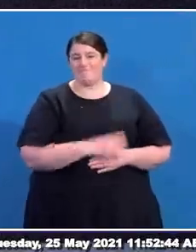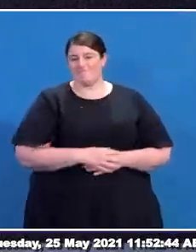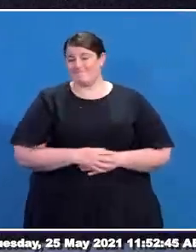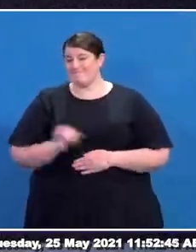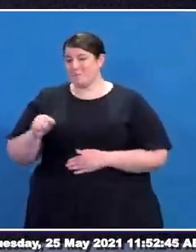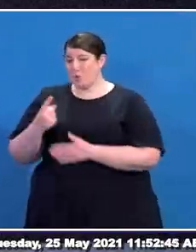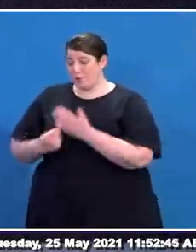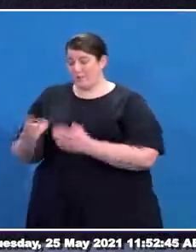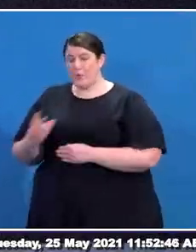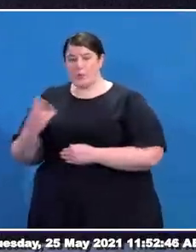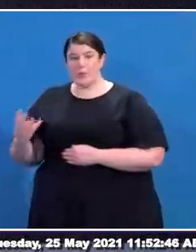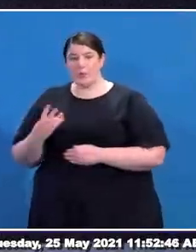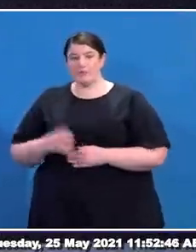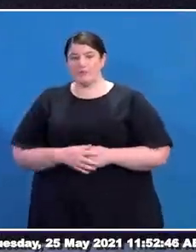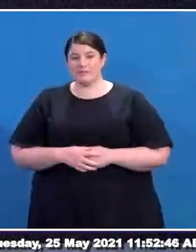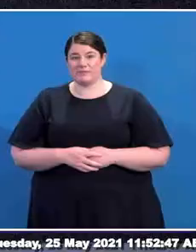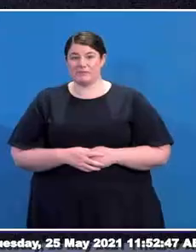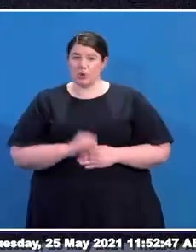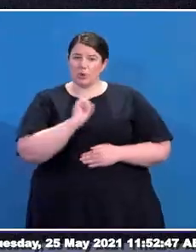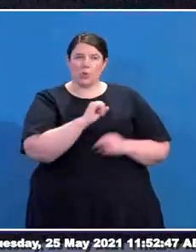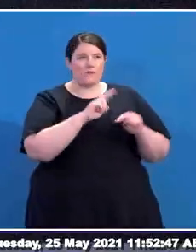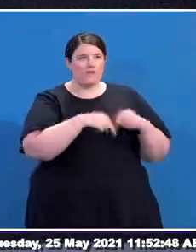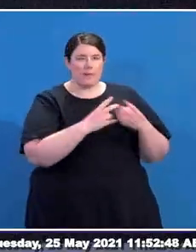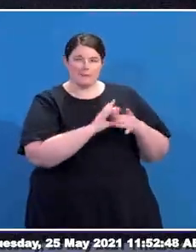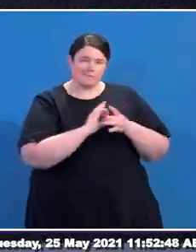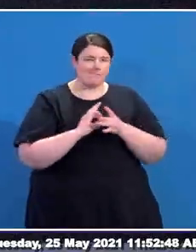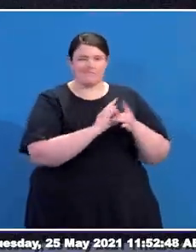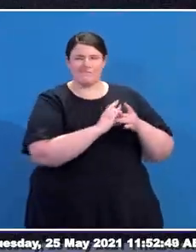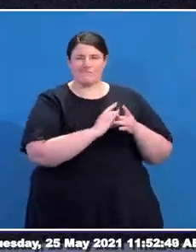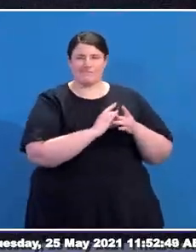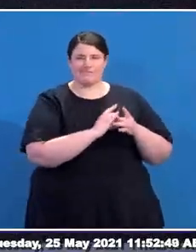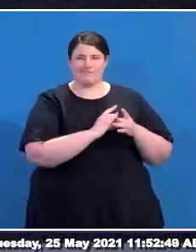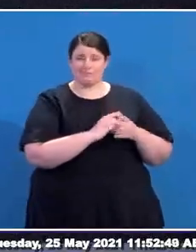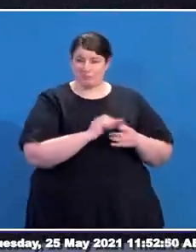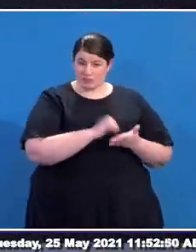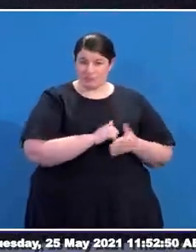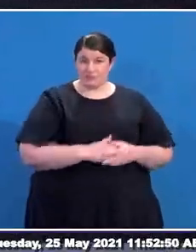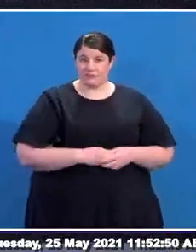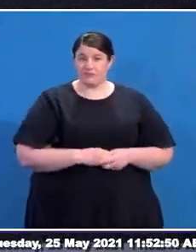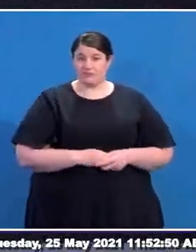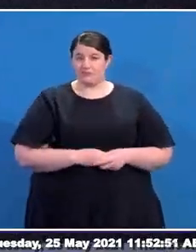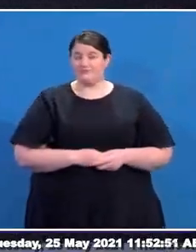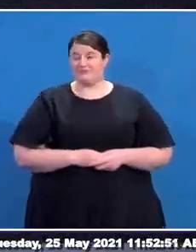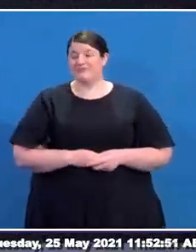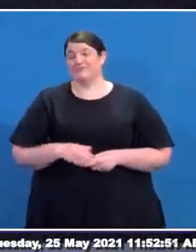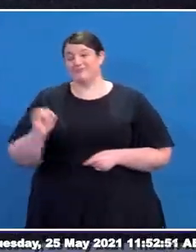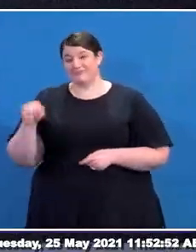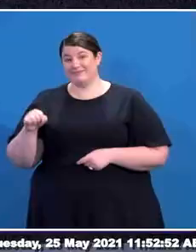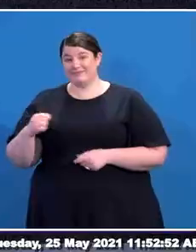And you are a very tight-knit family, you're very close, aren't you? Yeah We just have each other..